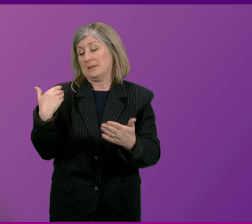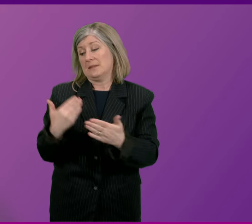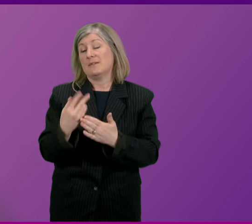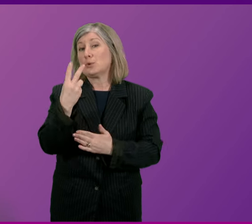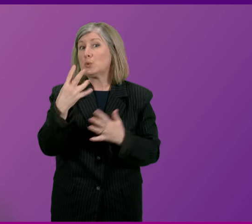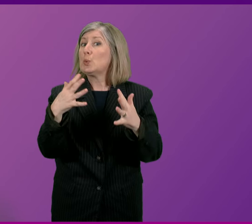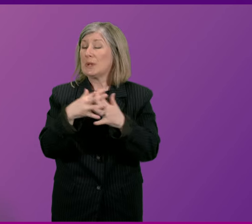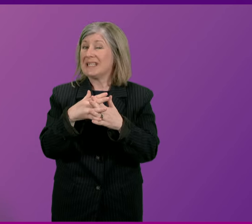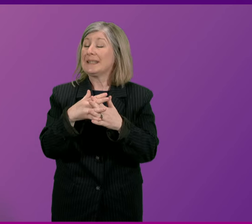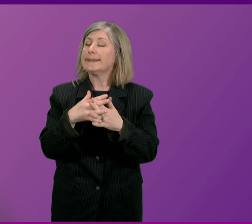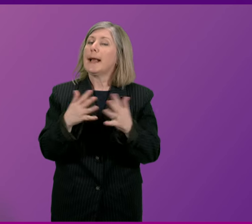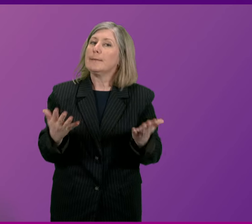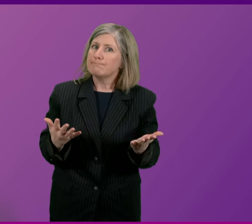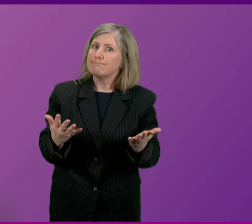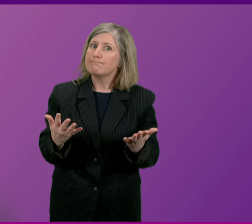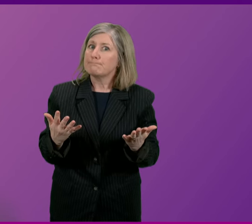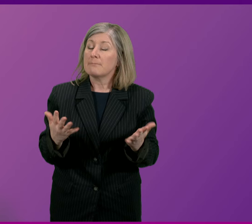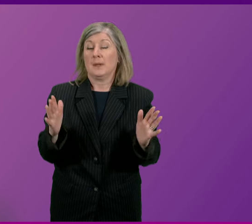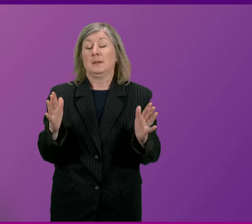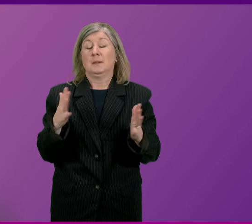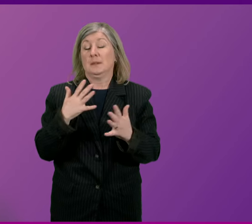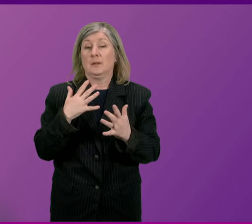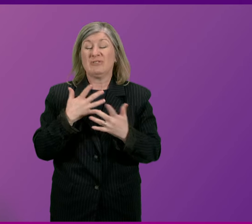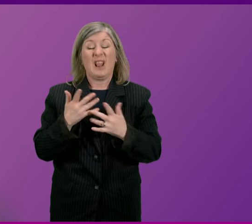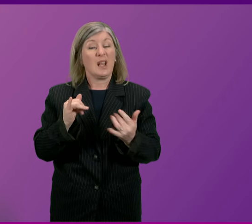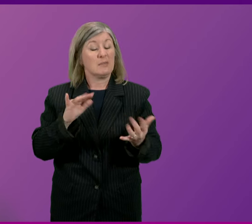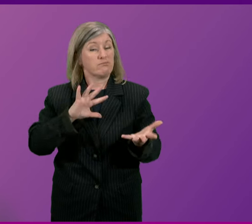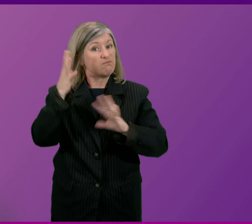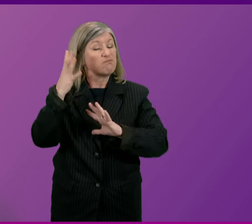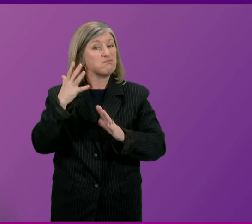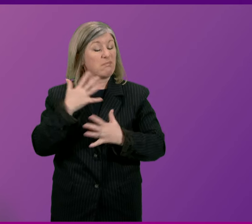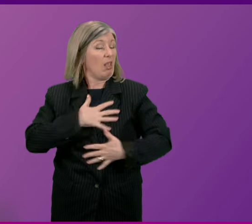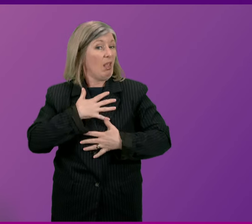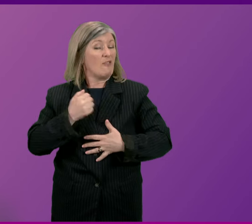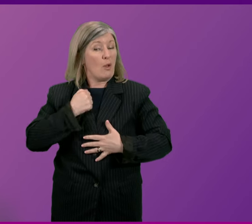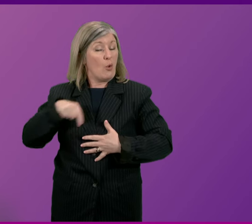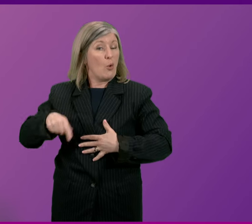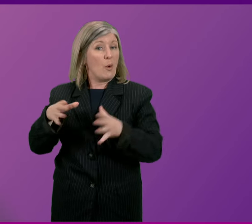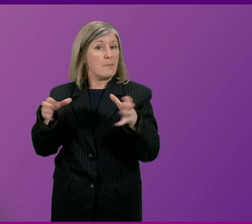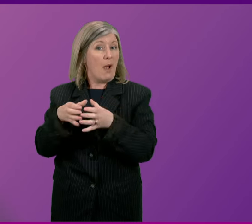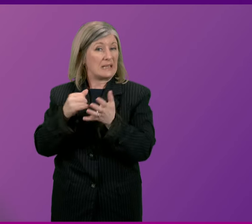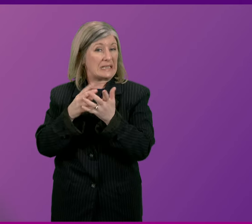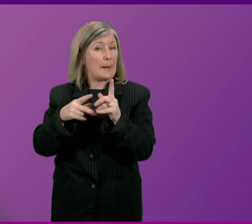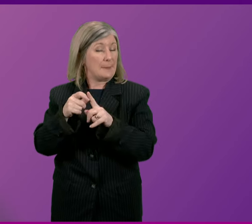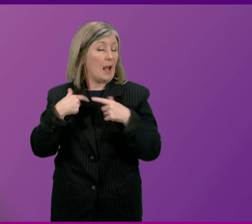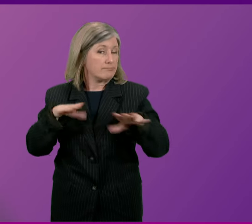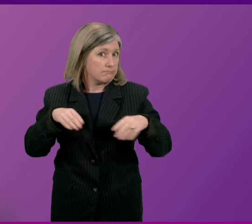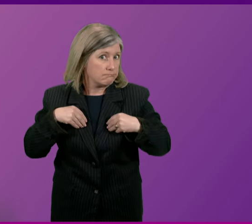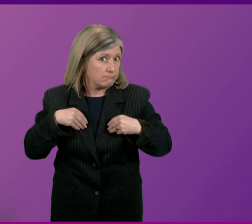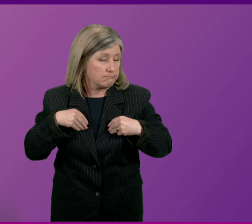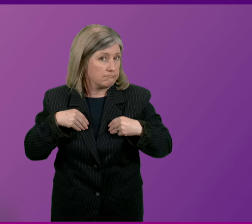have been traumatic for my party—I accept that—and they have had everything to do